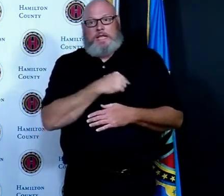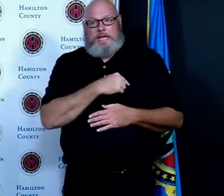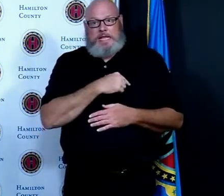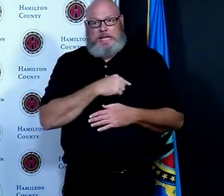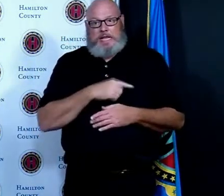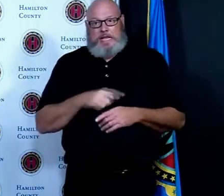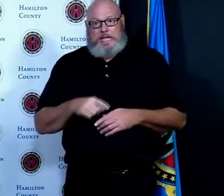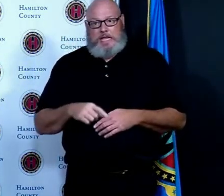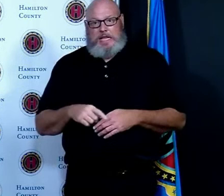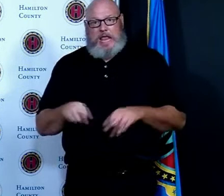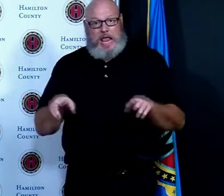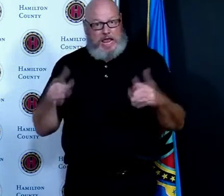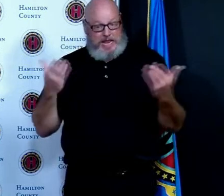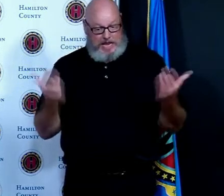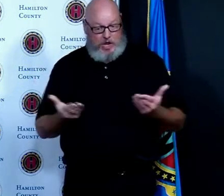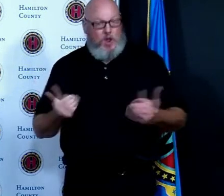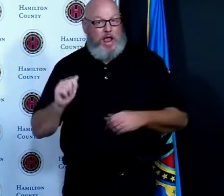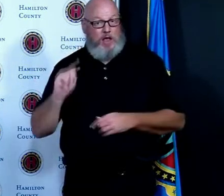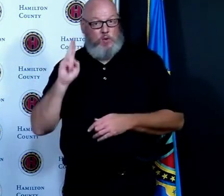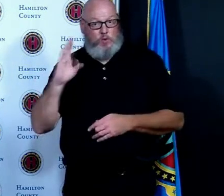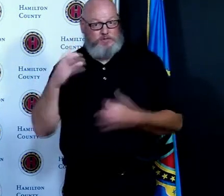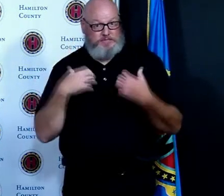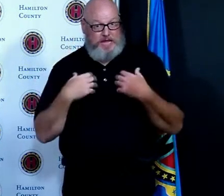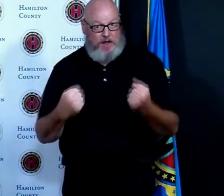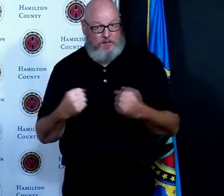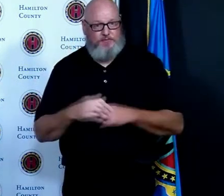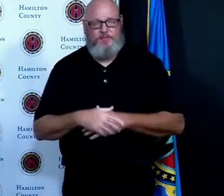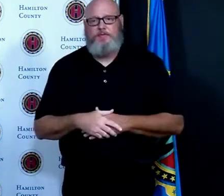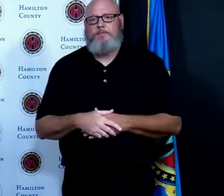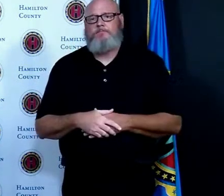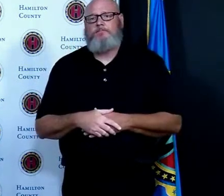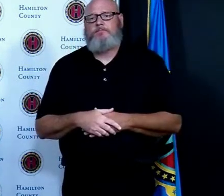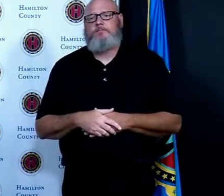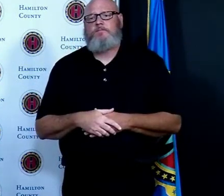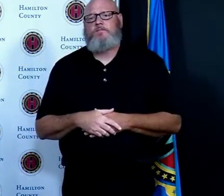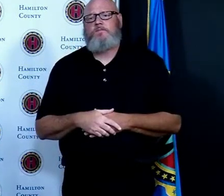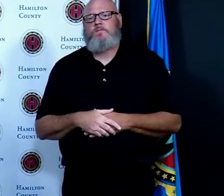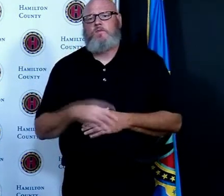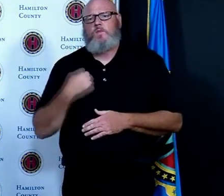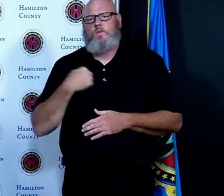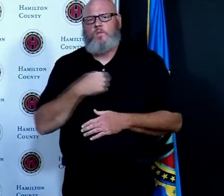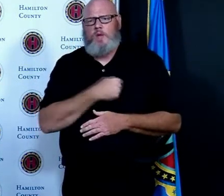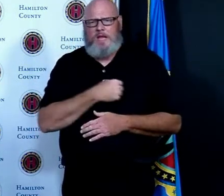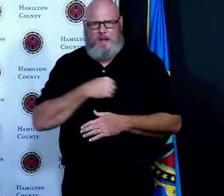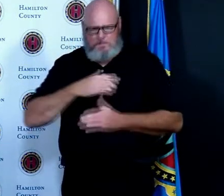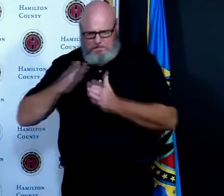prepared since the virus was first introduced into our community the health systems came together in